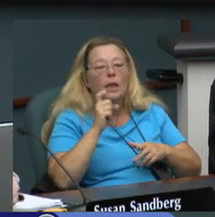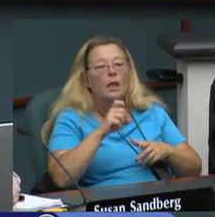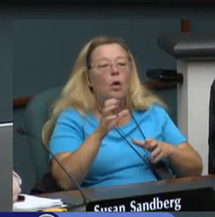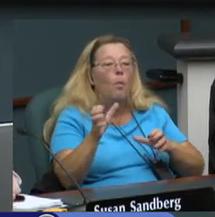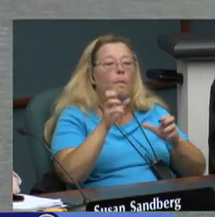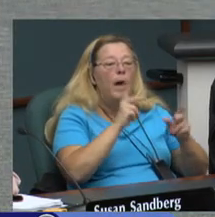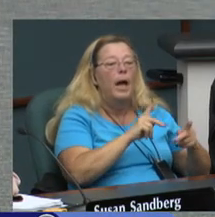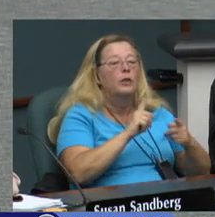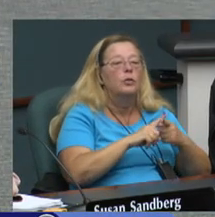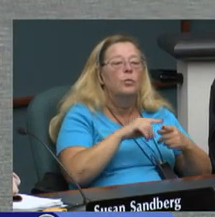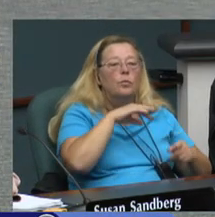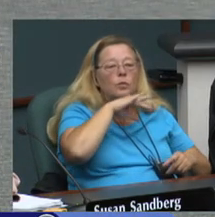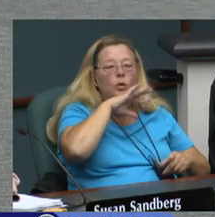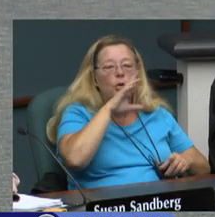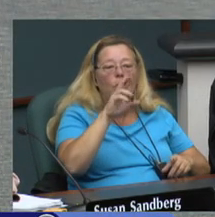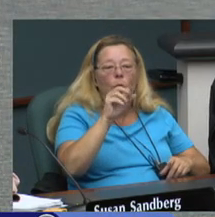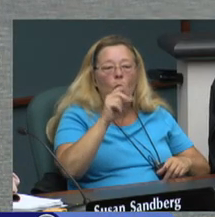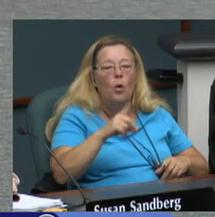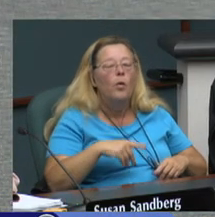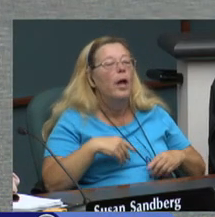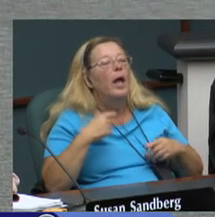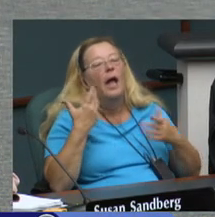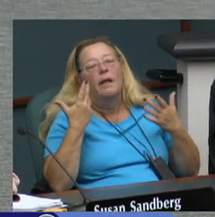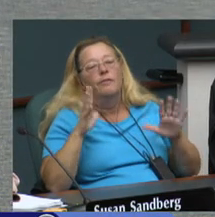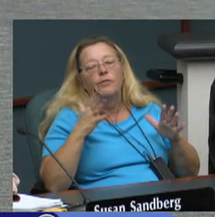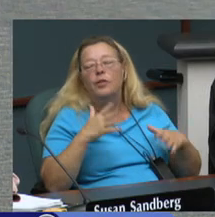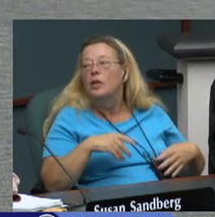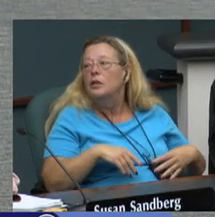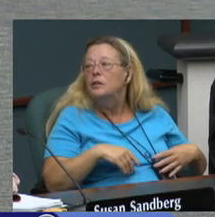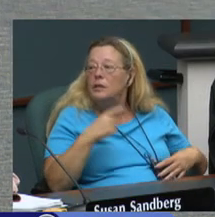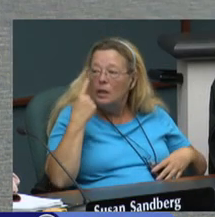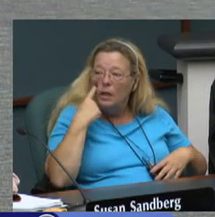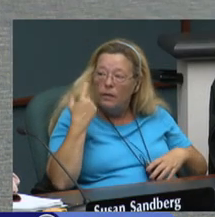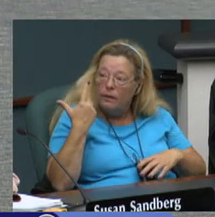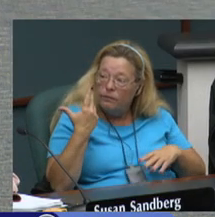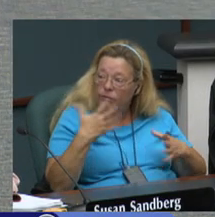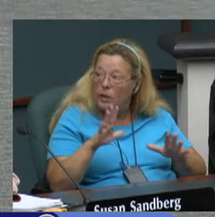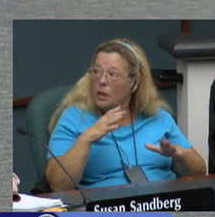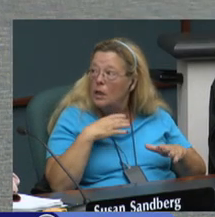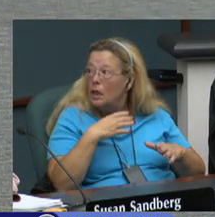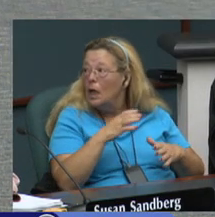violent oh right I think that concludes council councilmember brough you have